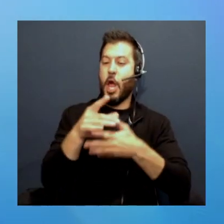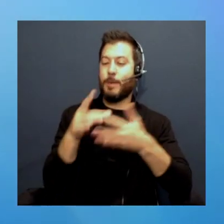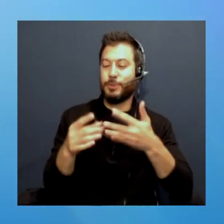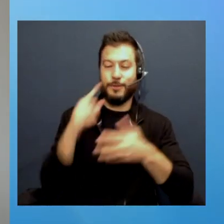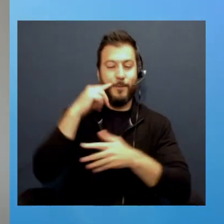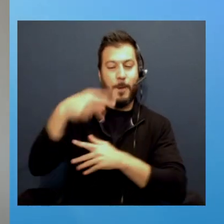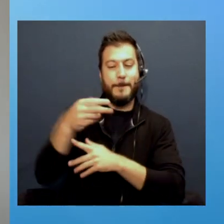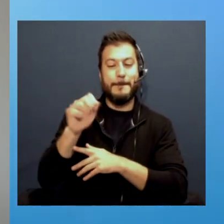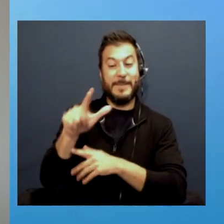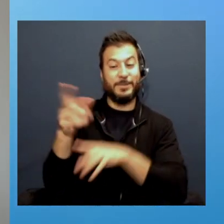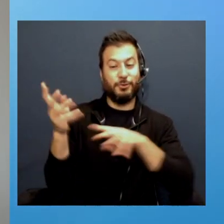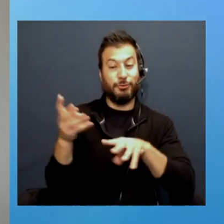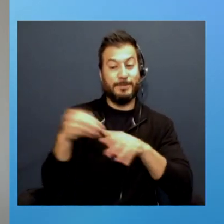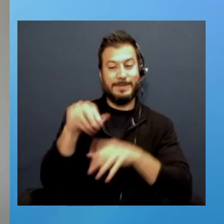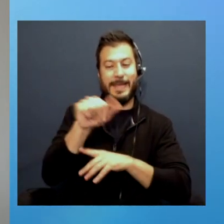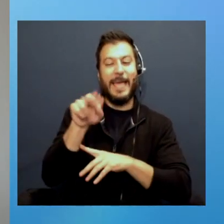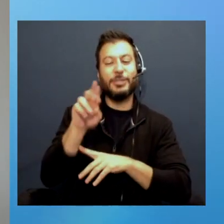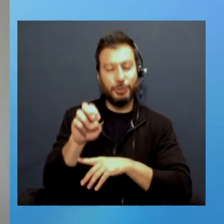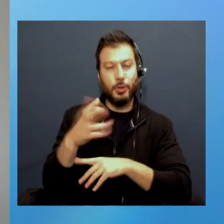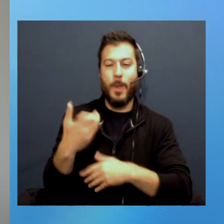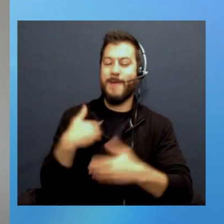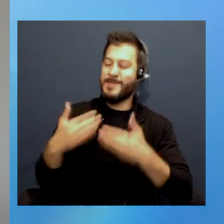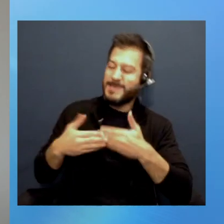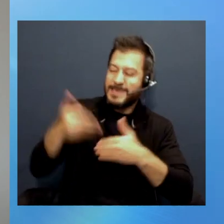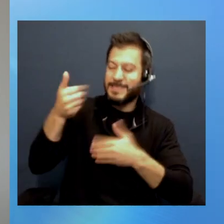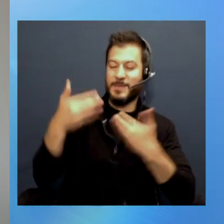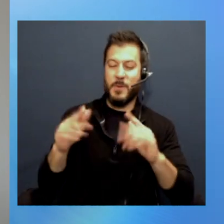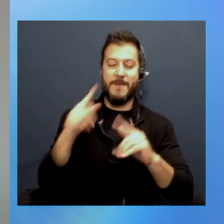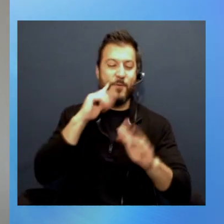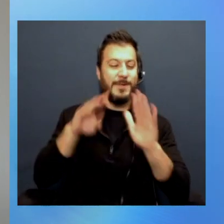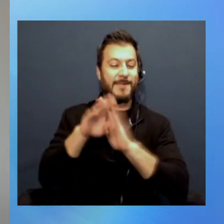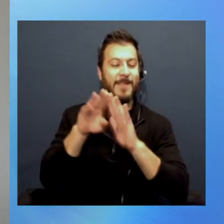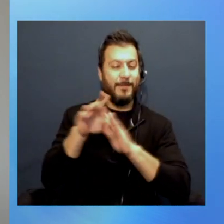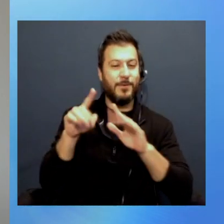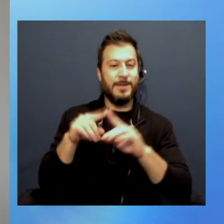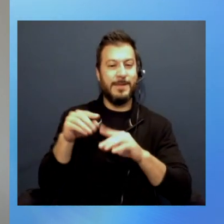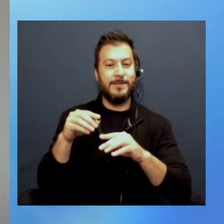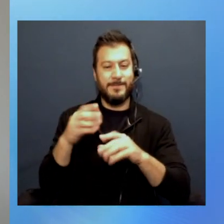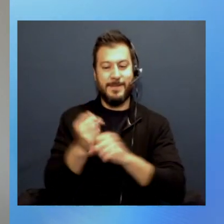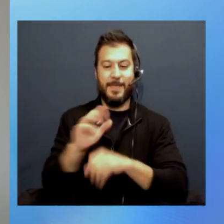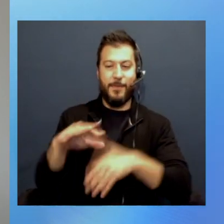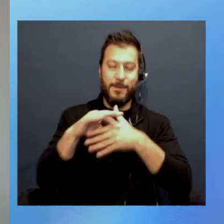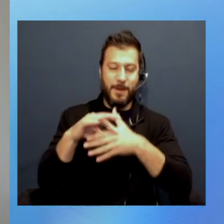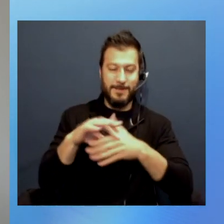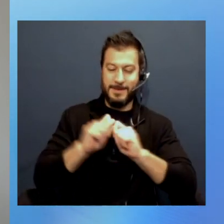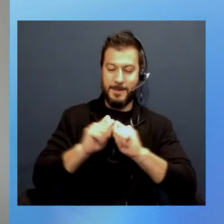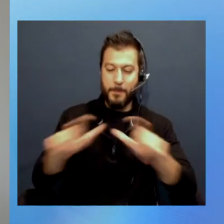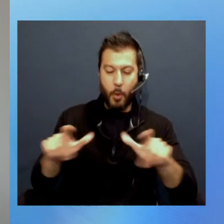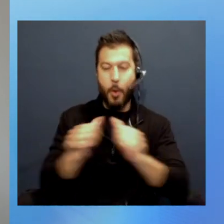when we started looking at options for Pixel Streaming in Azure, we wanted to have the easiest way for developers and creative to get